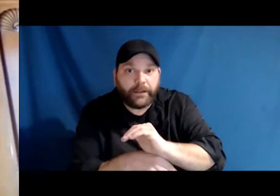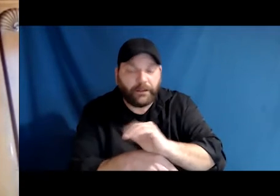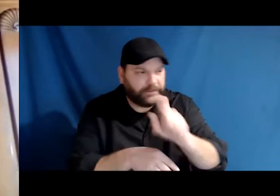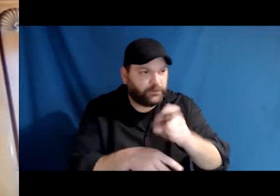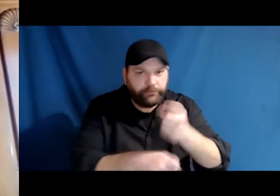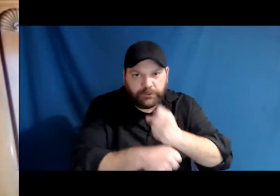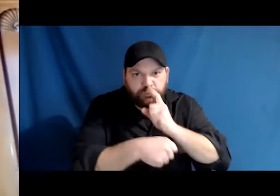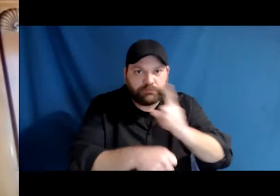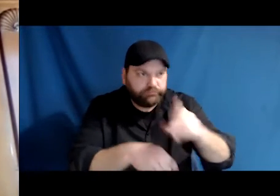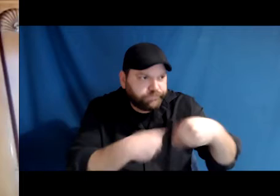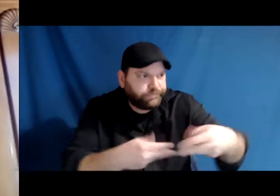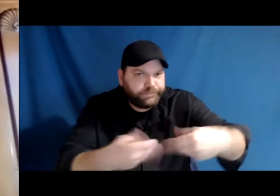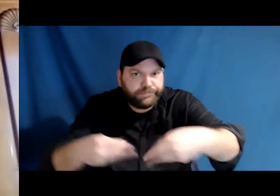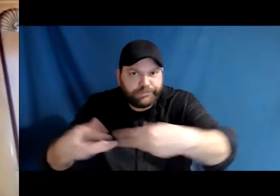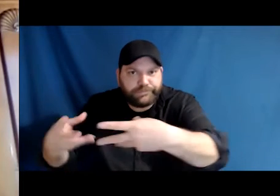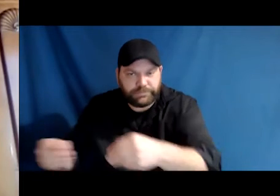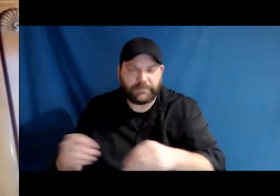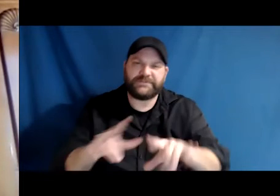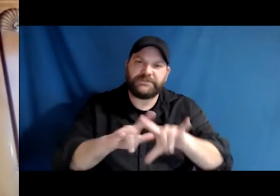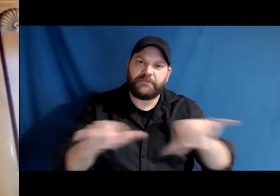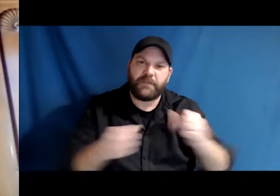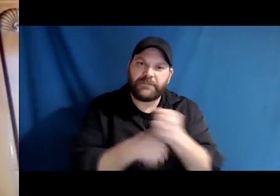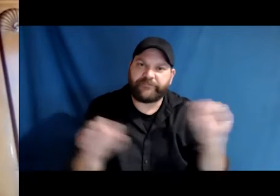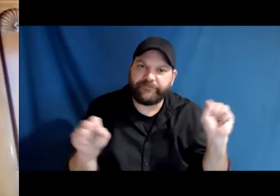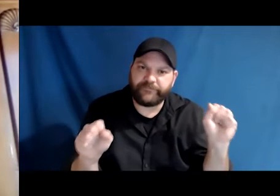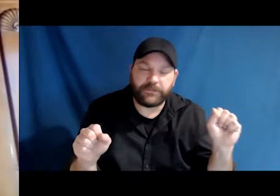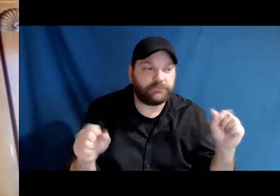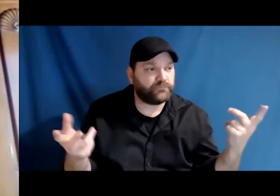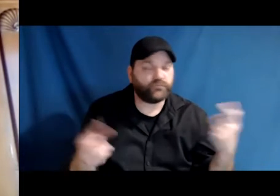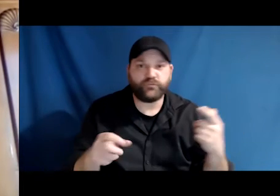Providing for a safe community while ensuring compliance with ever-changing guidelines,